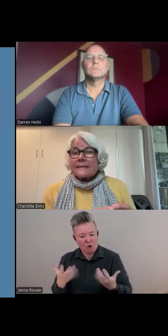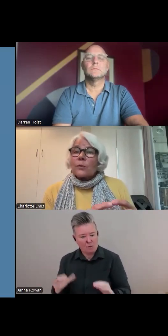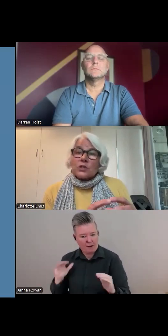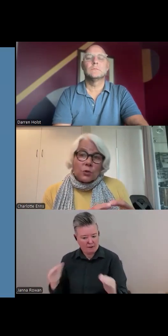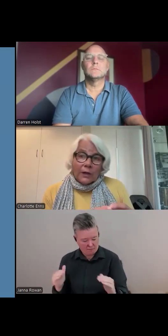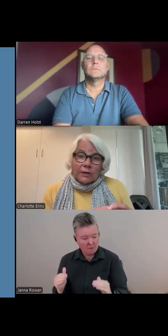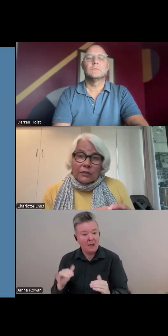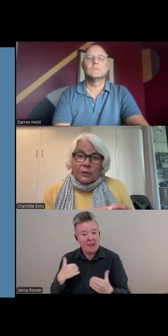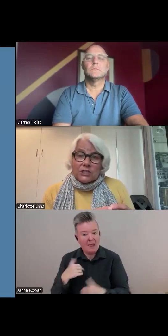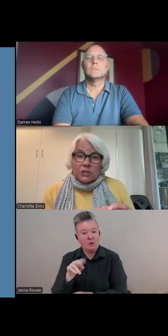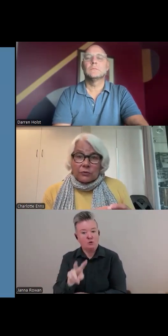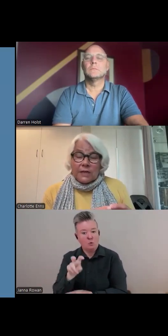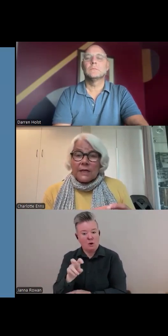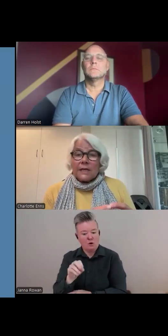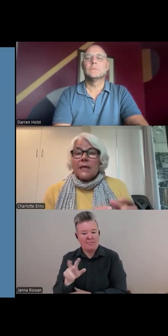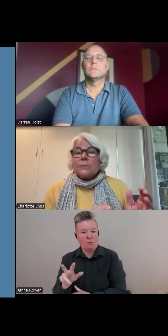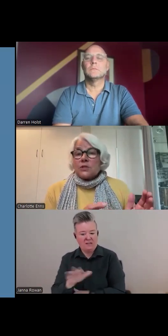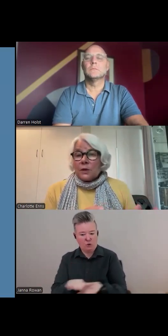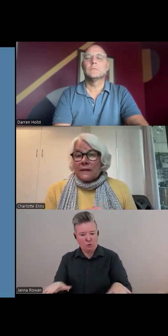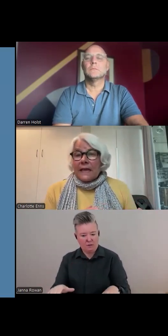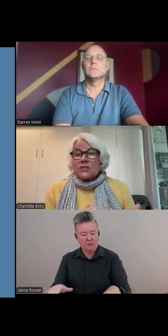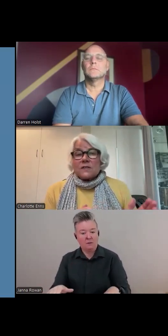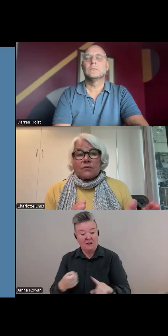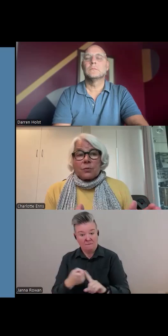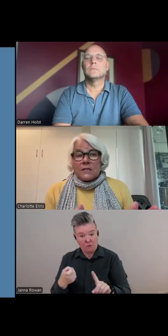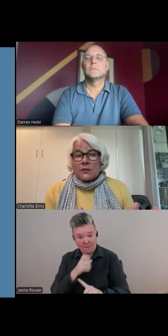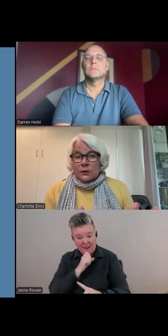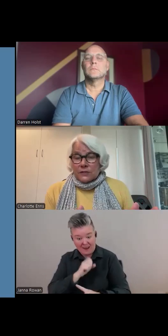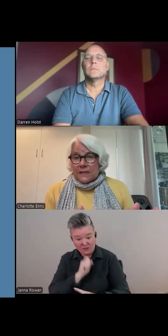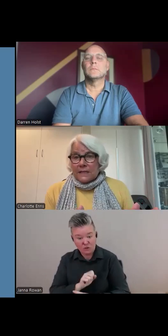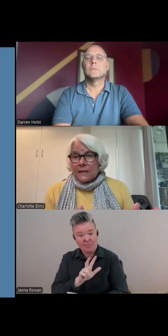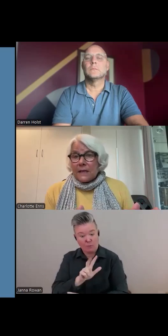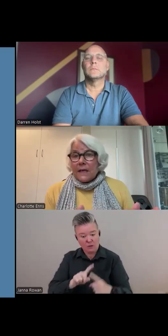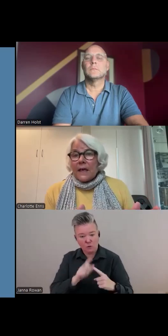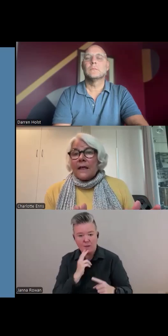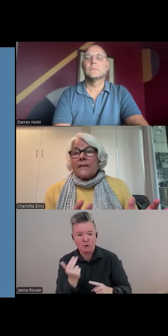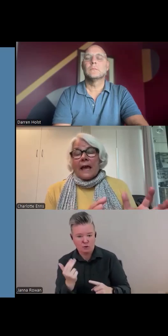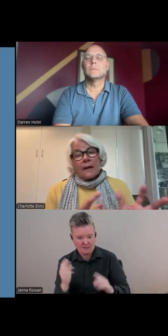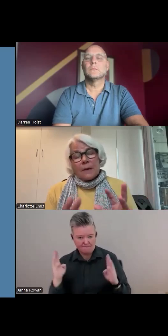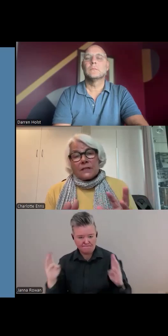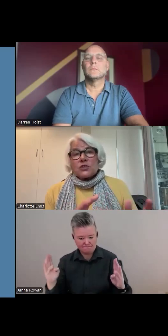there were 203 children between the ages of 3 to 13. They had a mixture of